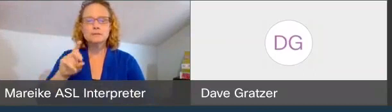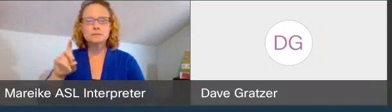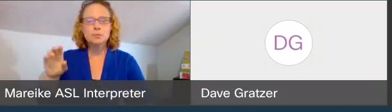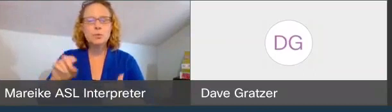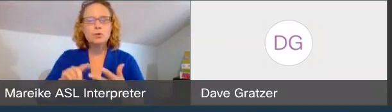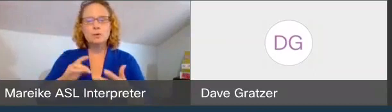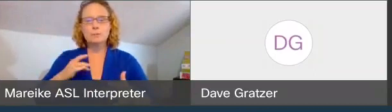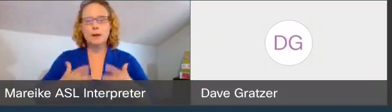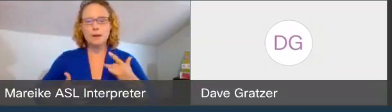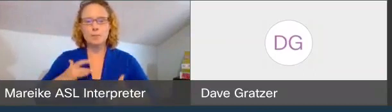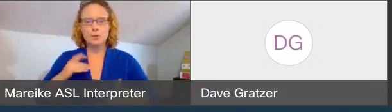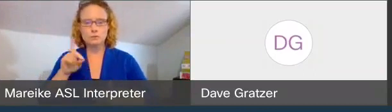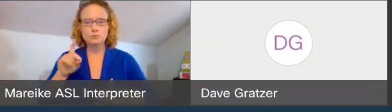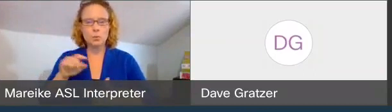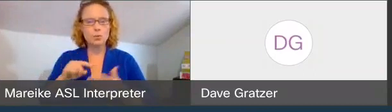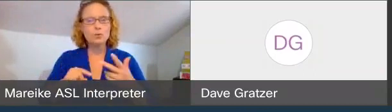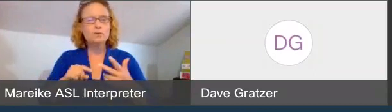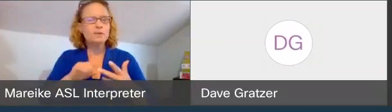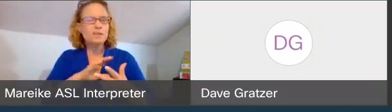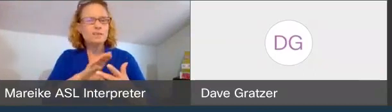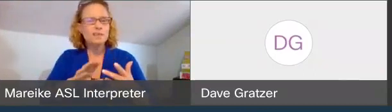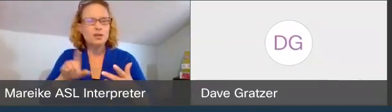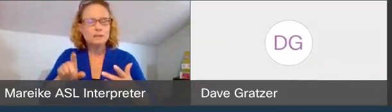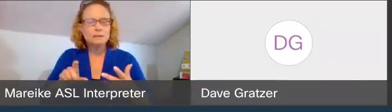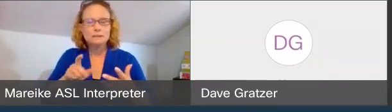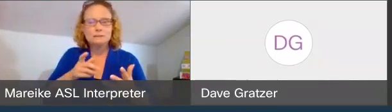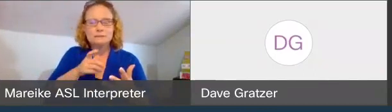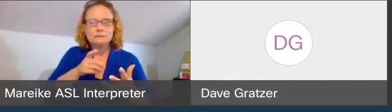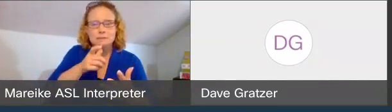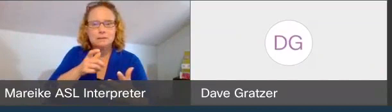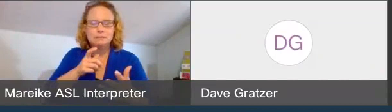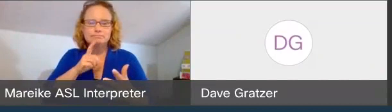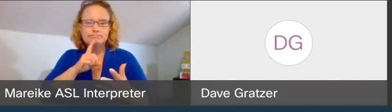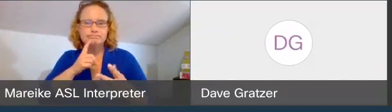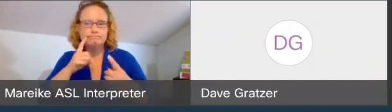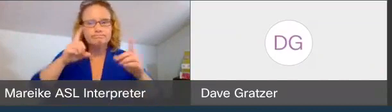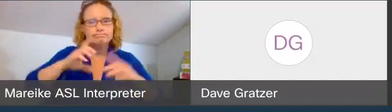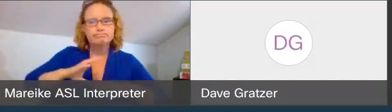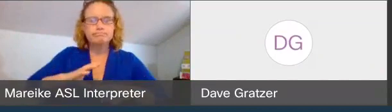not been well met by traditional approaches so for example, an outpatient mental health clinic,